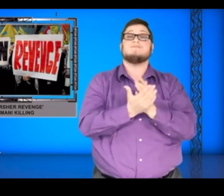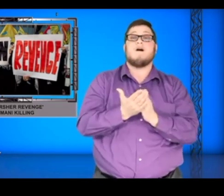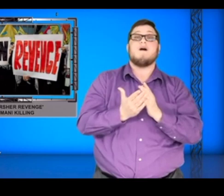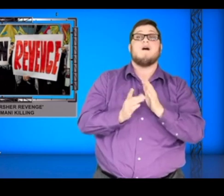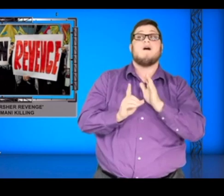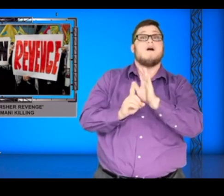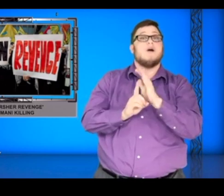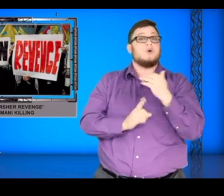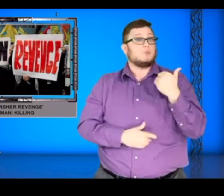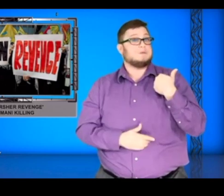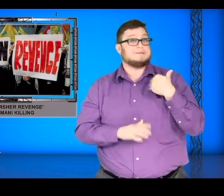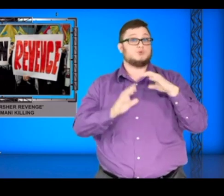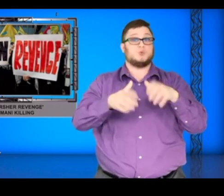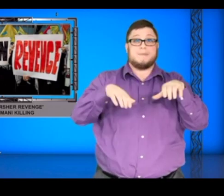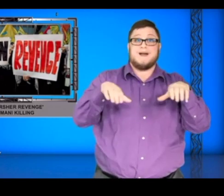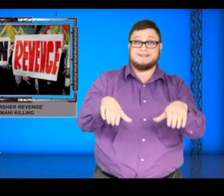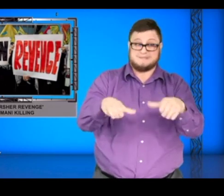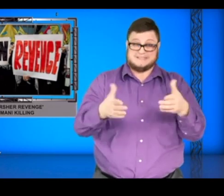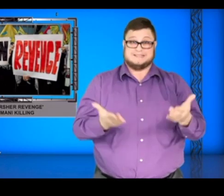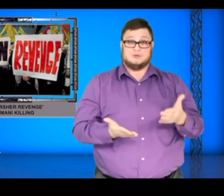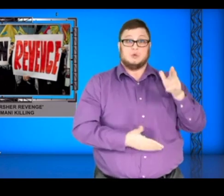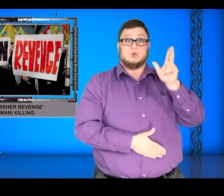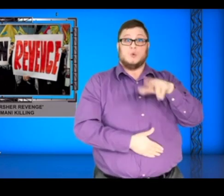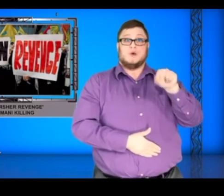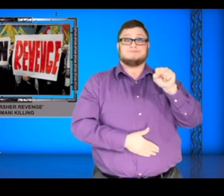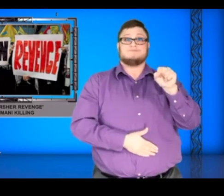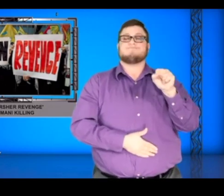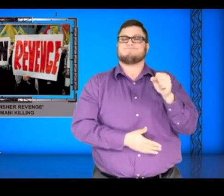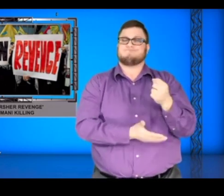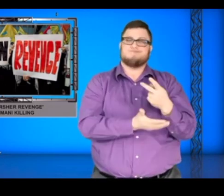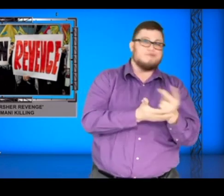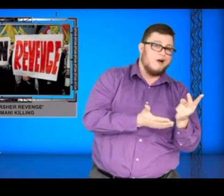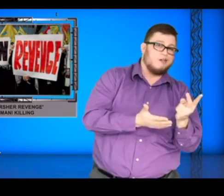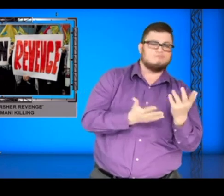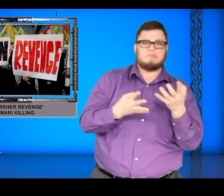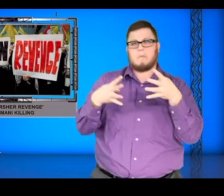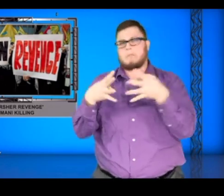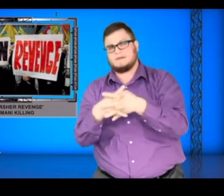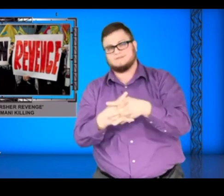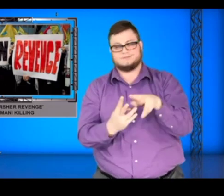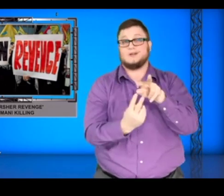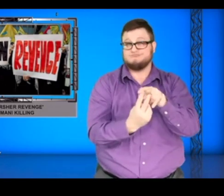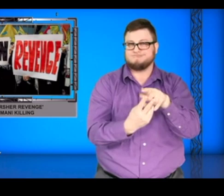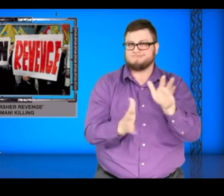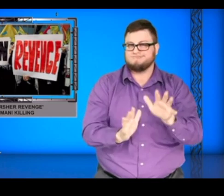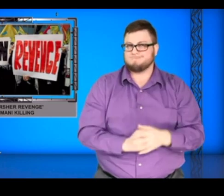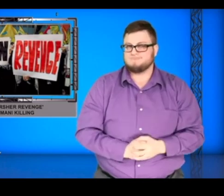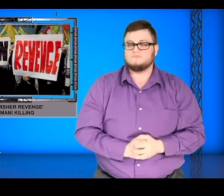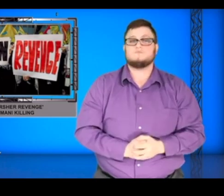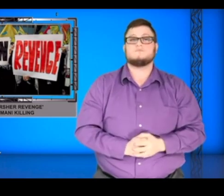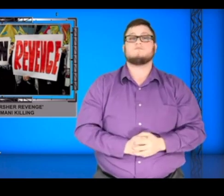Some of their recent operations on US soil have either failed or been foiled.